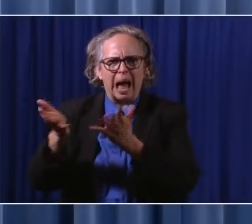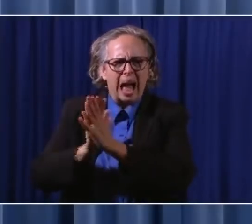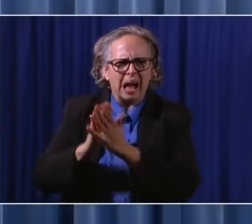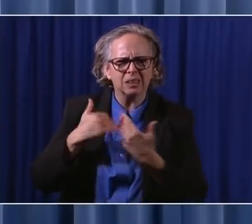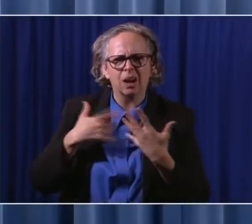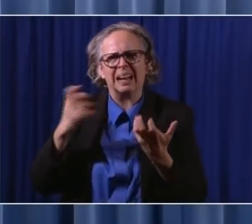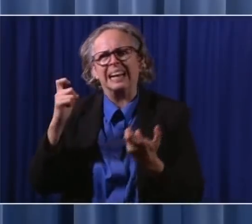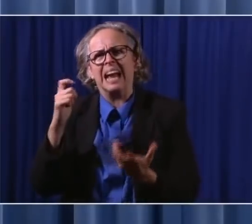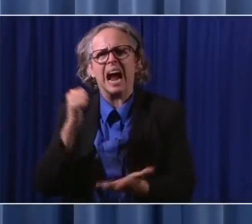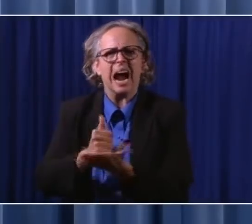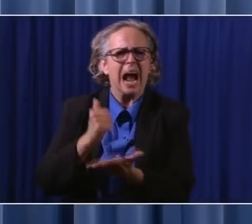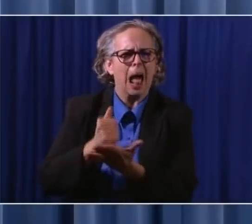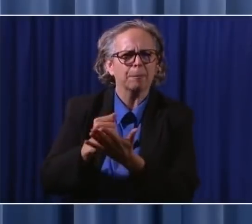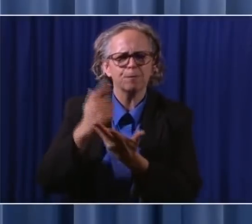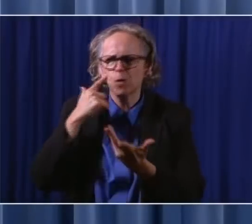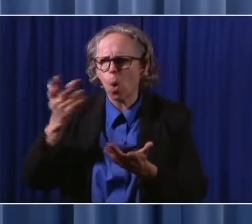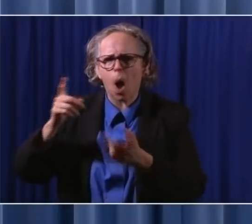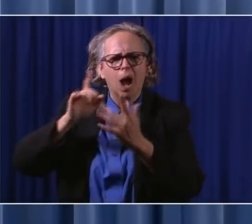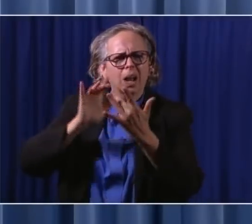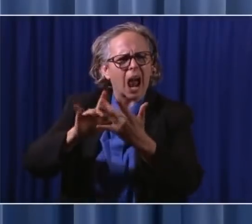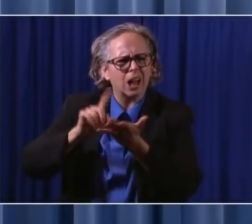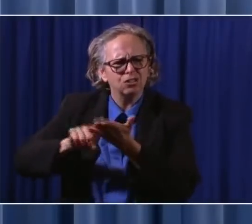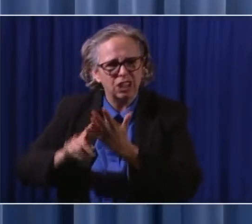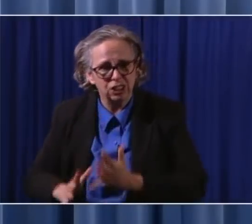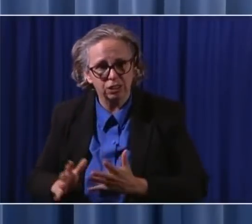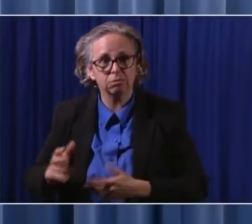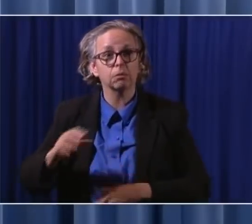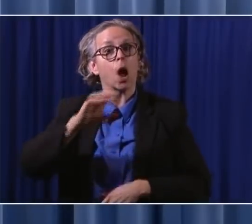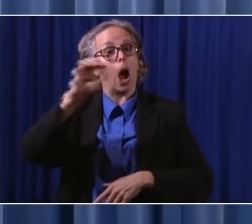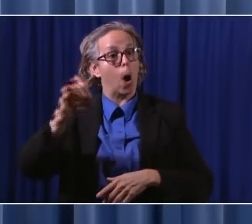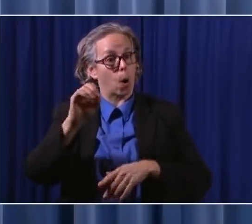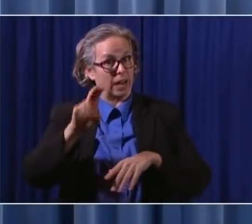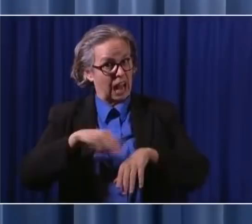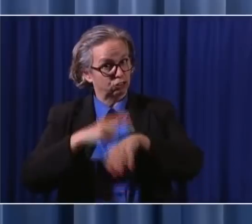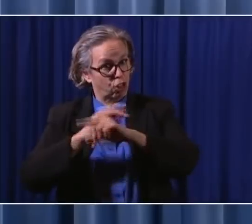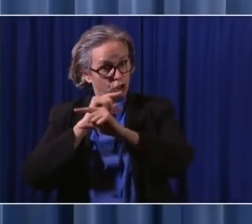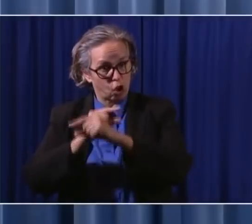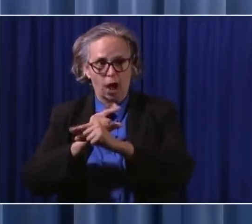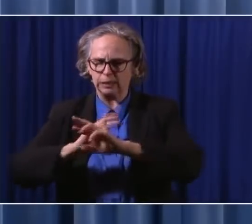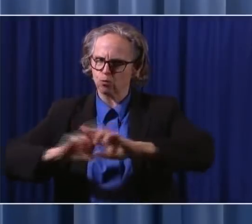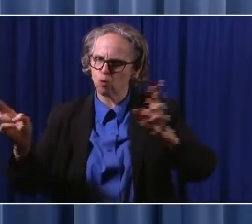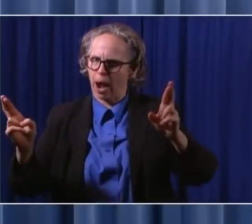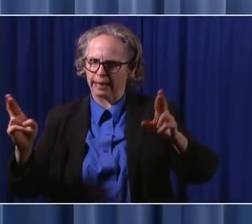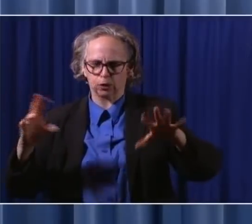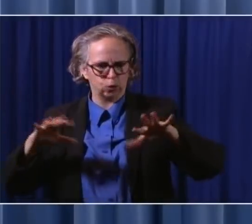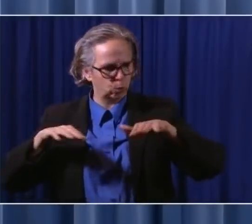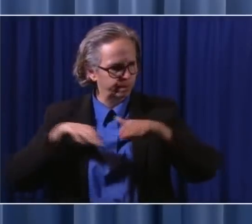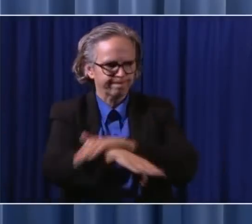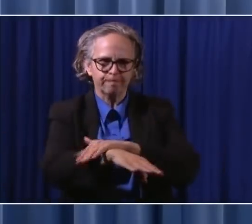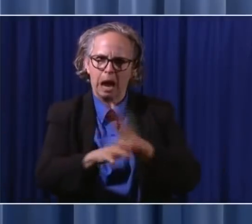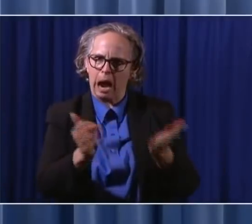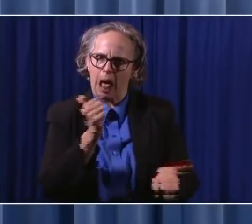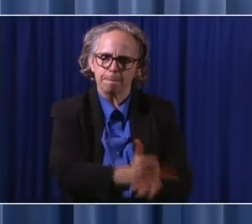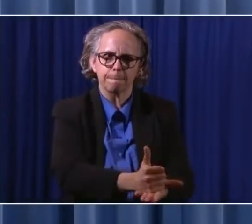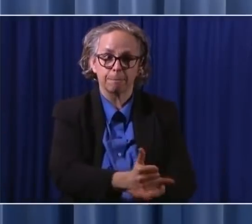COUNTIES. WE HAVE CONTACT TRACERS WHO ARE AVAILABLE TO HELP THE LOCAL COUNTY AND THE NOTE NUMBER OF COUNTIES BOTH READ AND OTHERWISE HAVE ASKED US FOR HELP AND WE'VE BEEN ABLE TO HELP THEM.